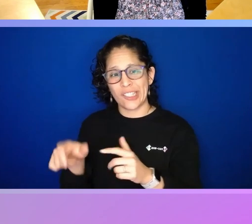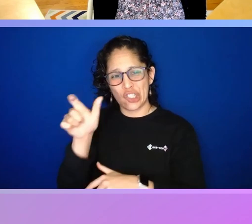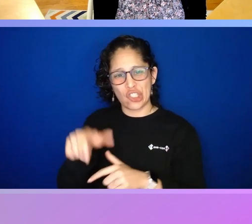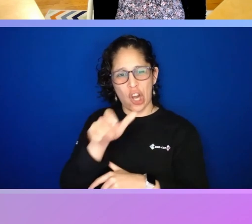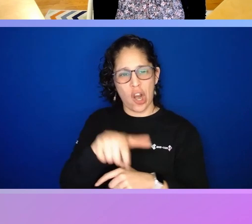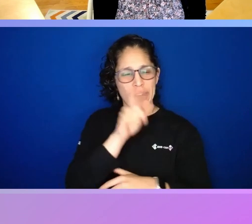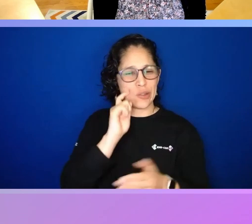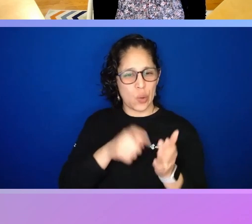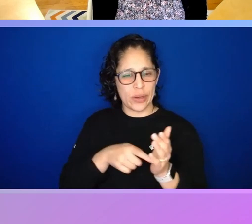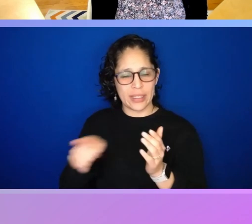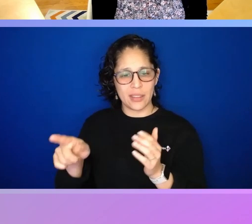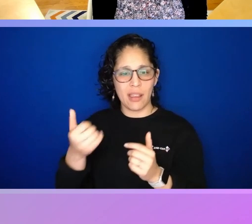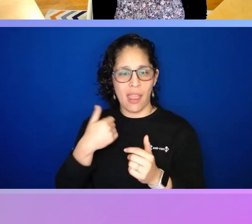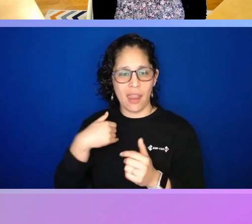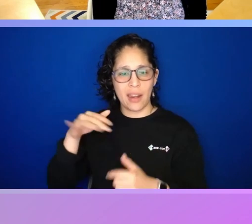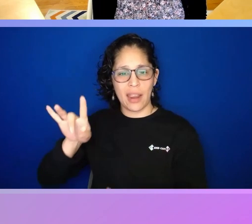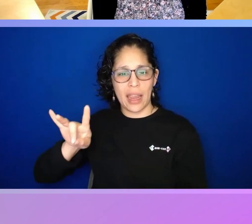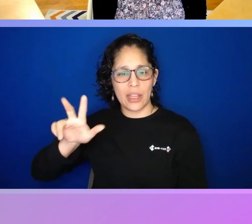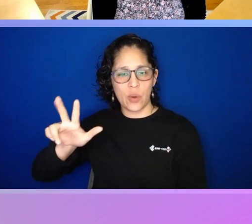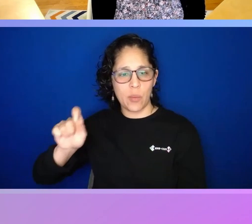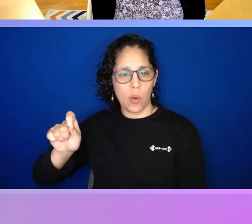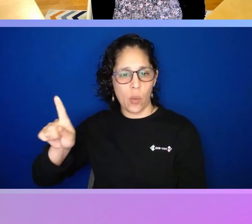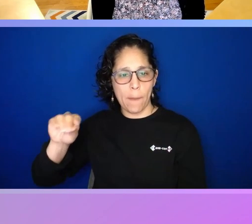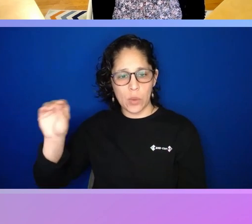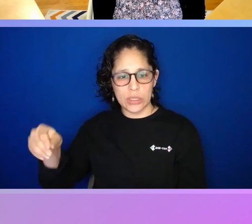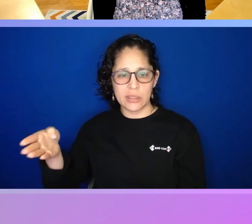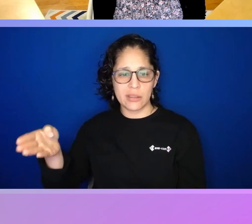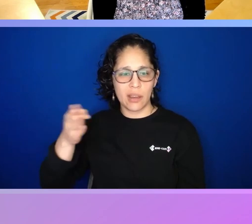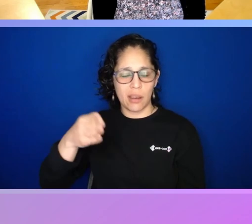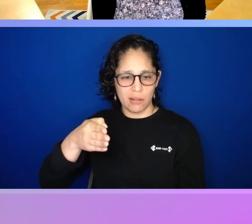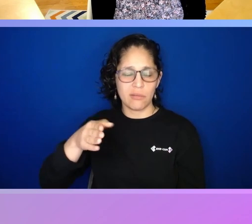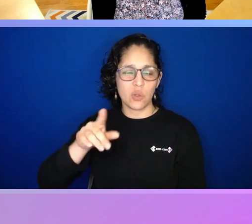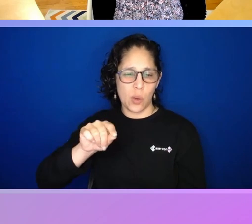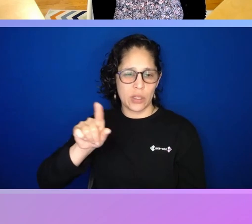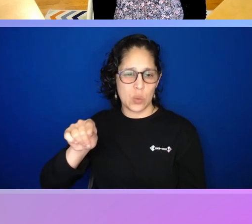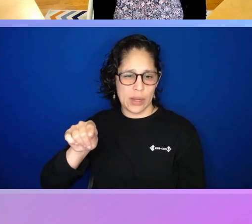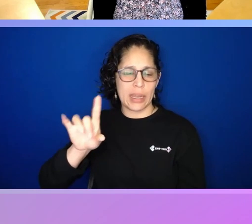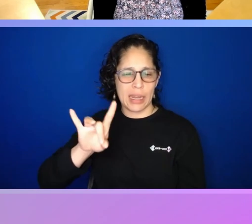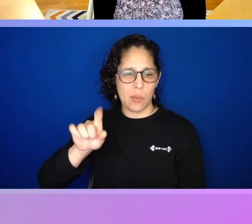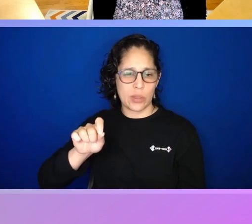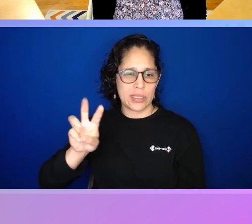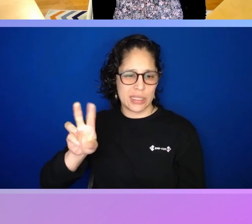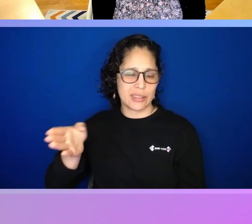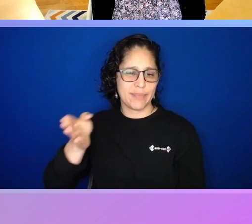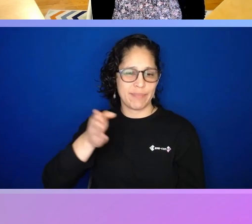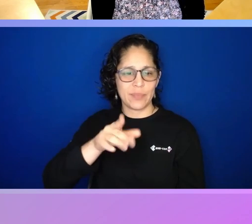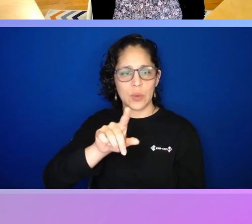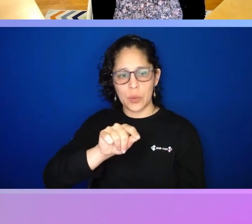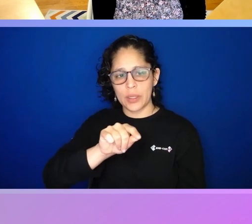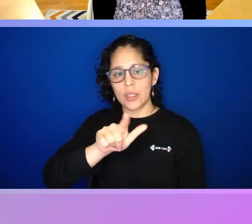link, source, it's snarly, so hopefully we can get somebody to copy and paste that in there. It shows the different states, and this one is